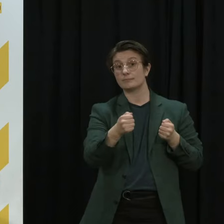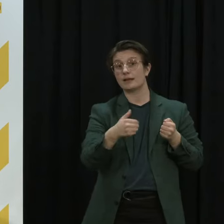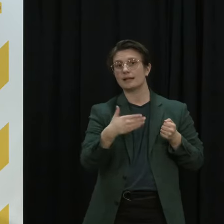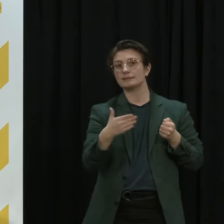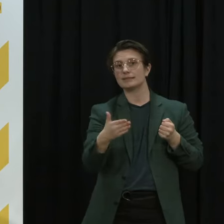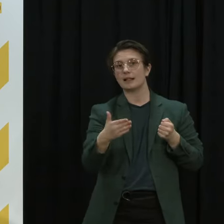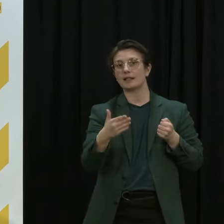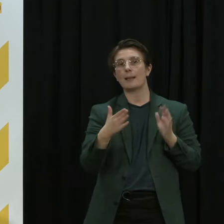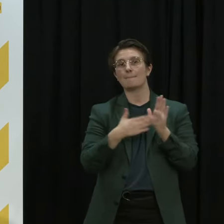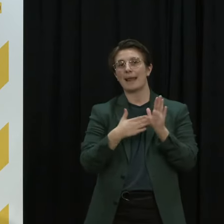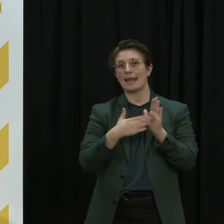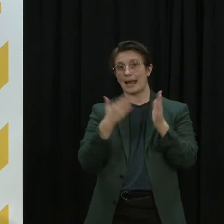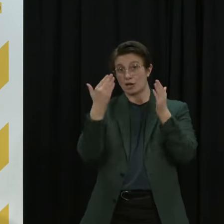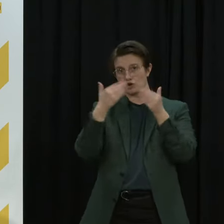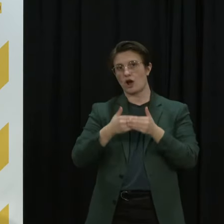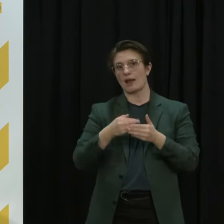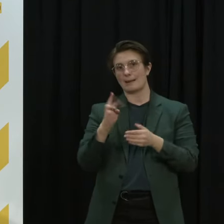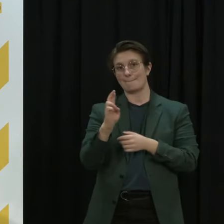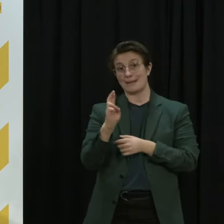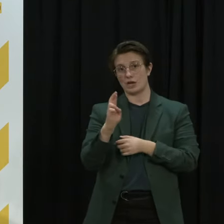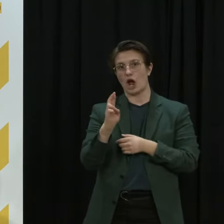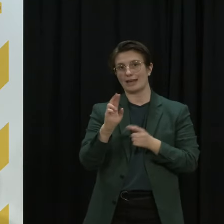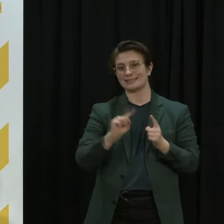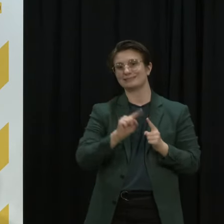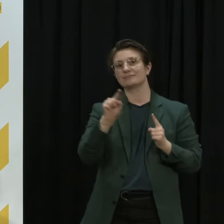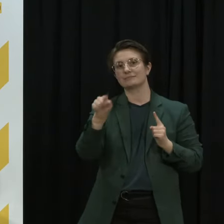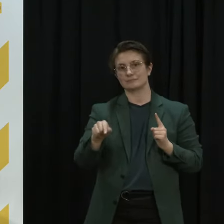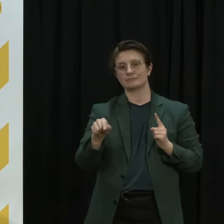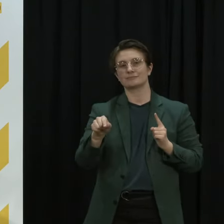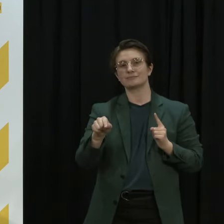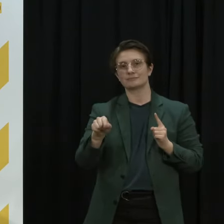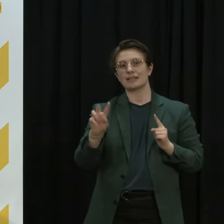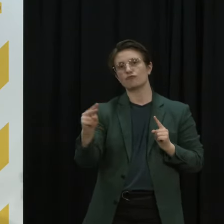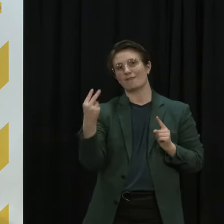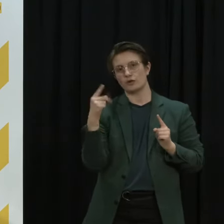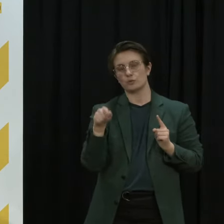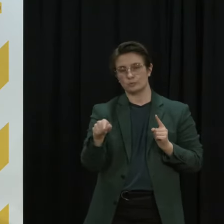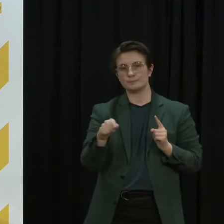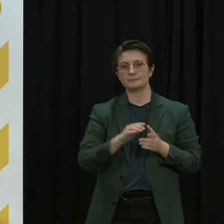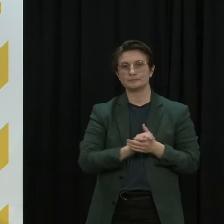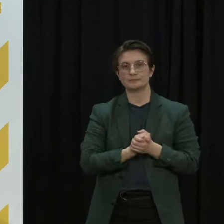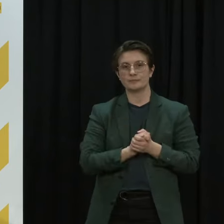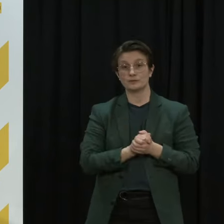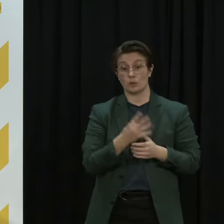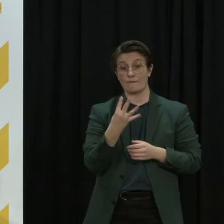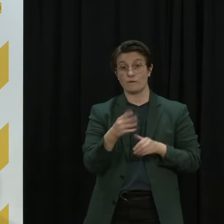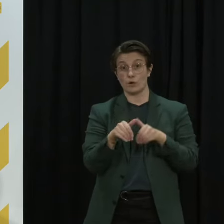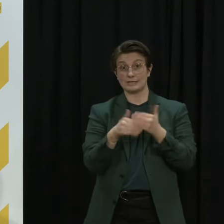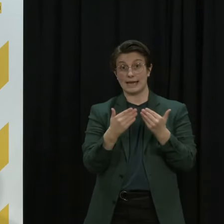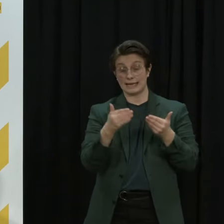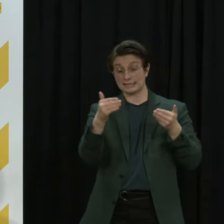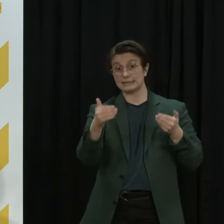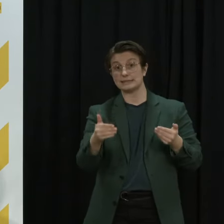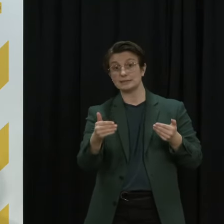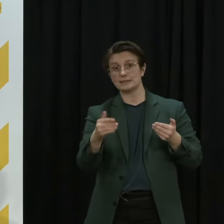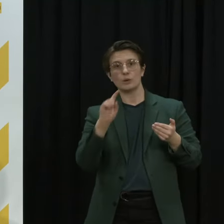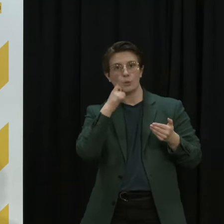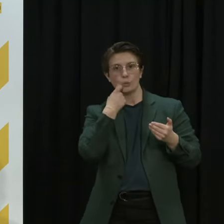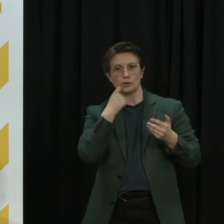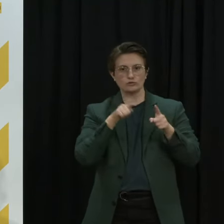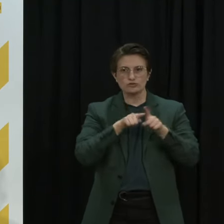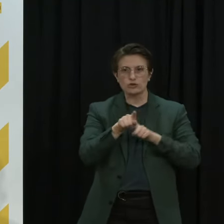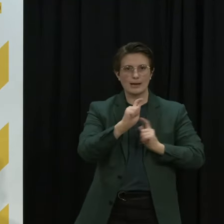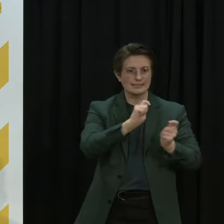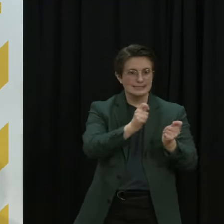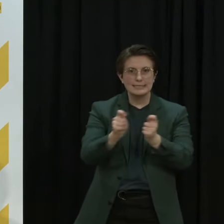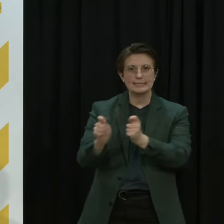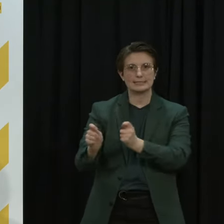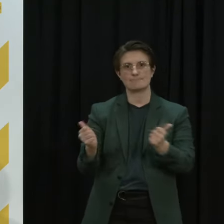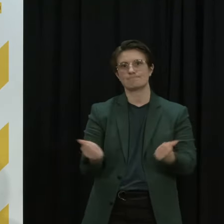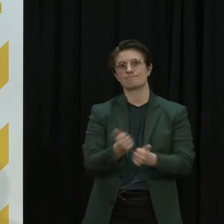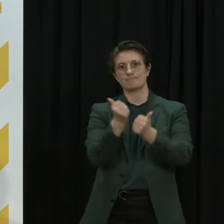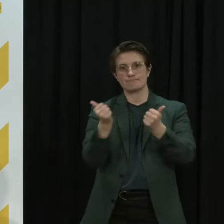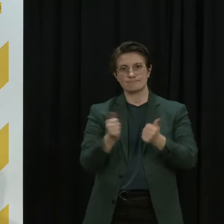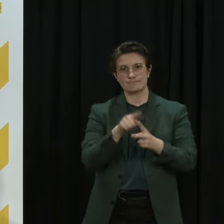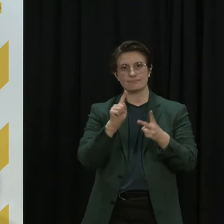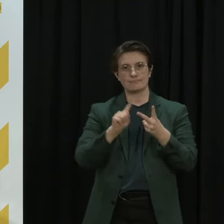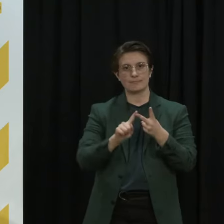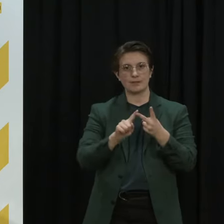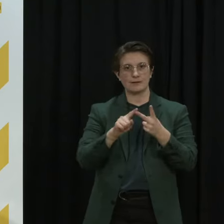will not apply to this area.